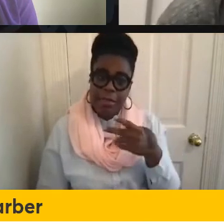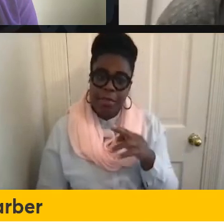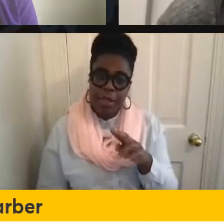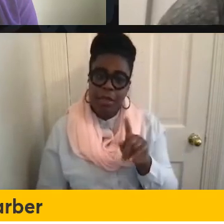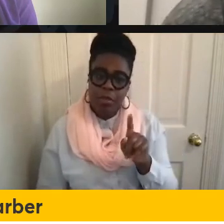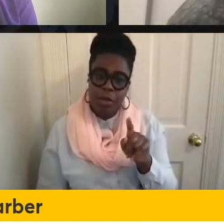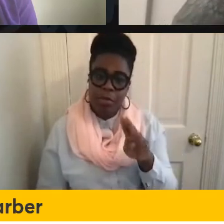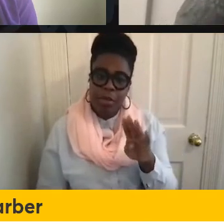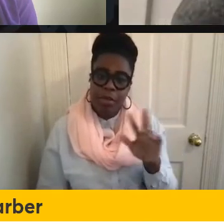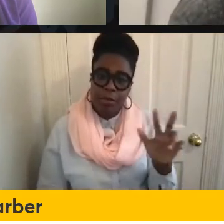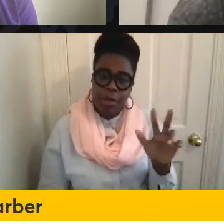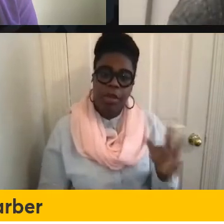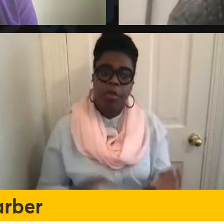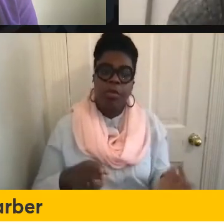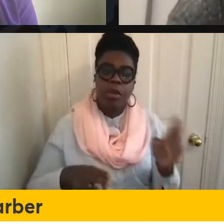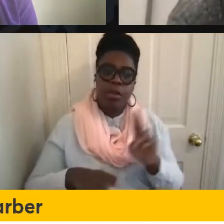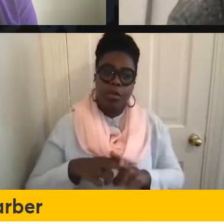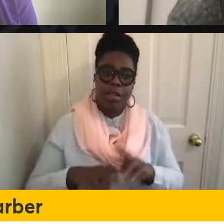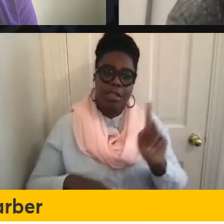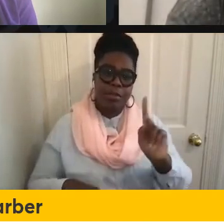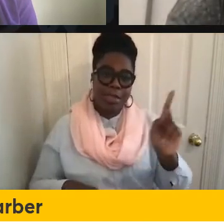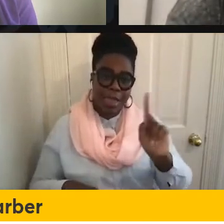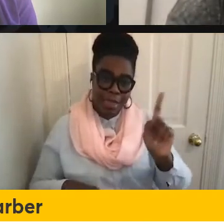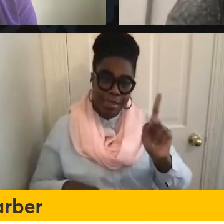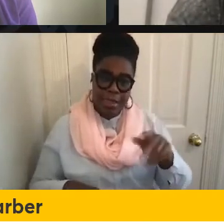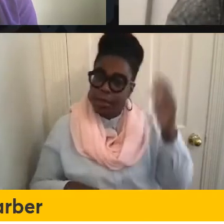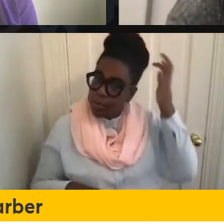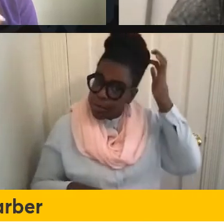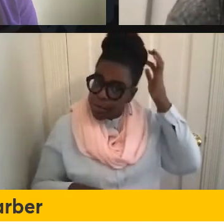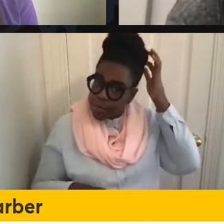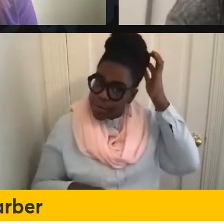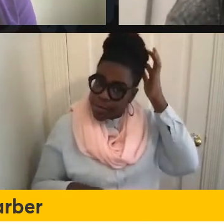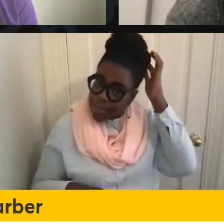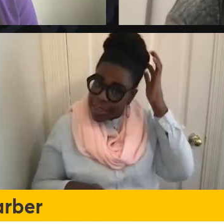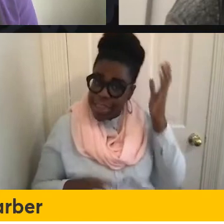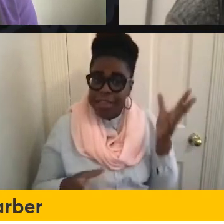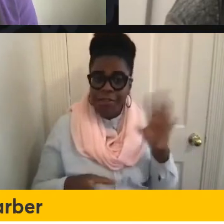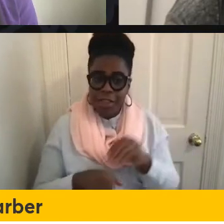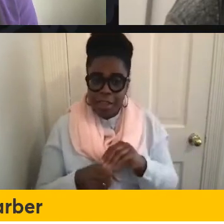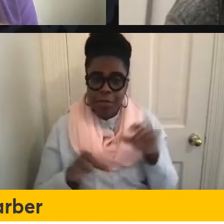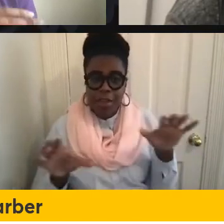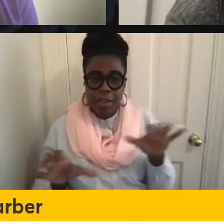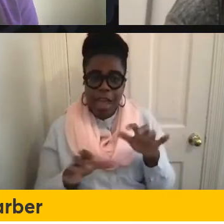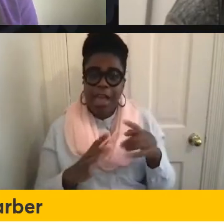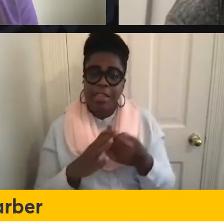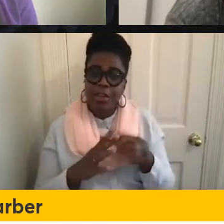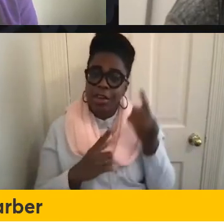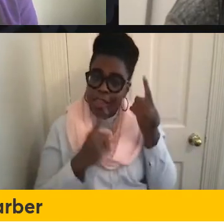potassium efflux, which is a trigger for inflammasome activation. But I just started also thinking about the ATPase.